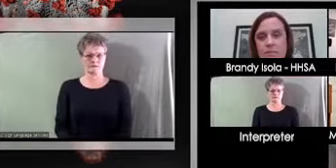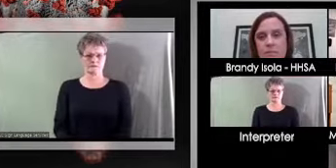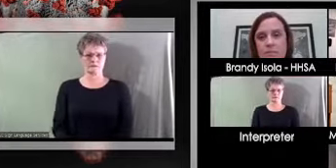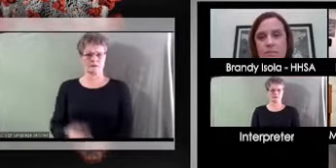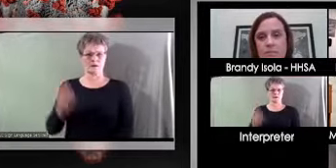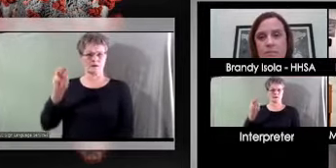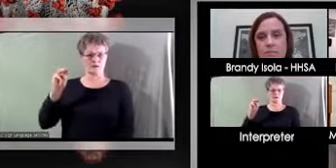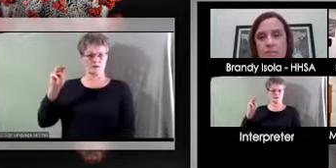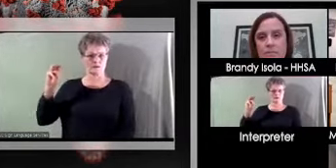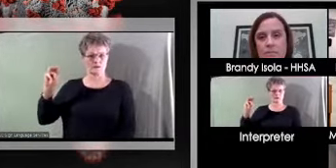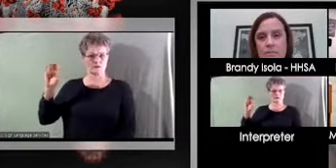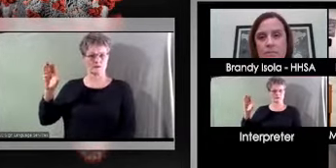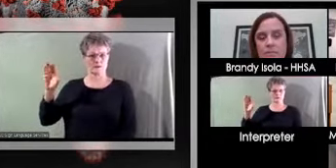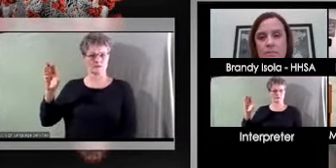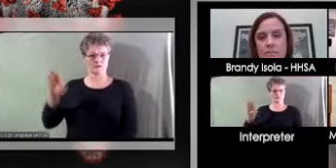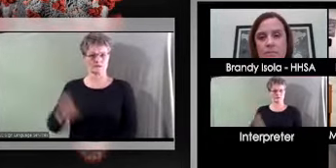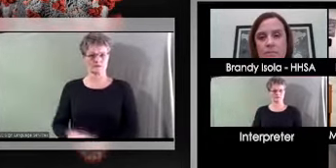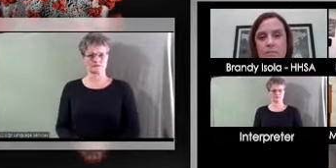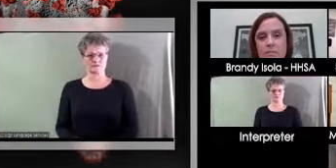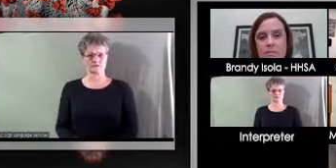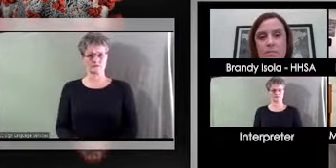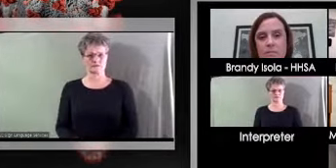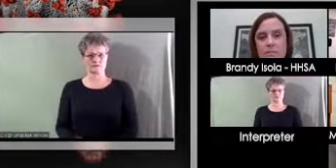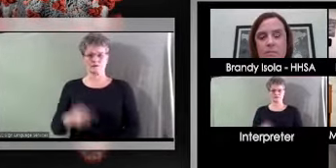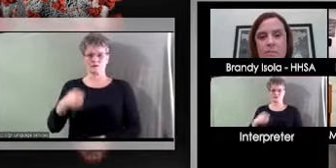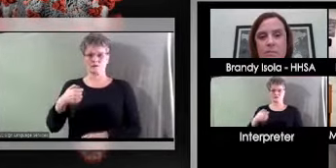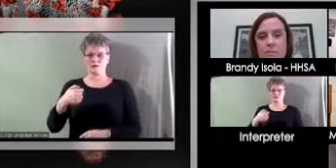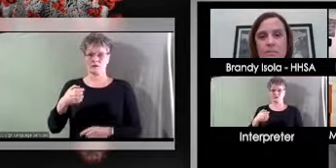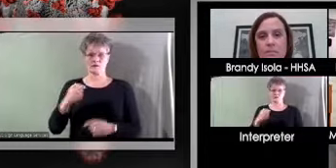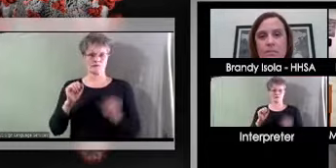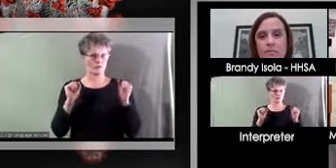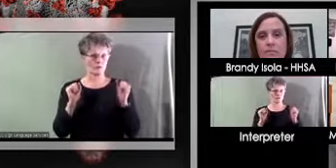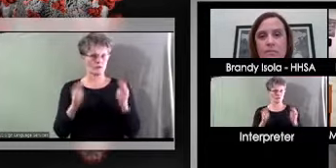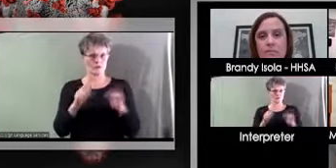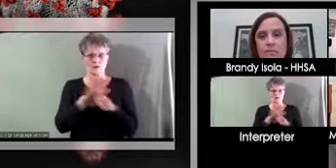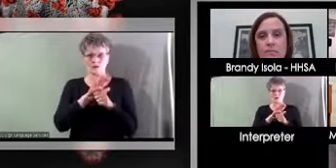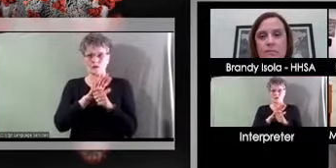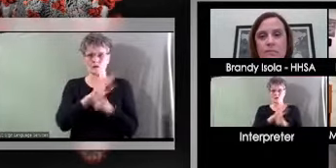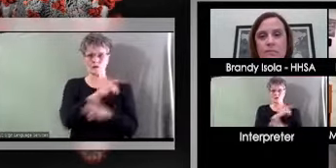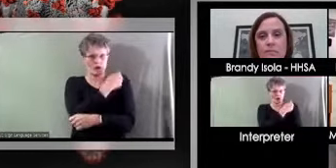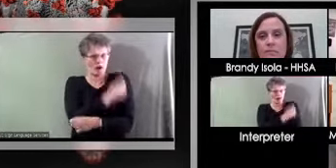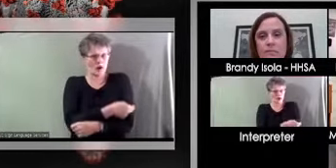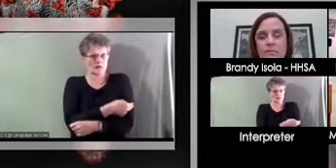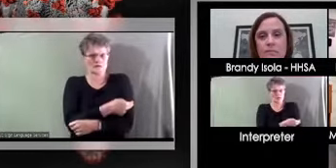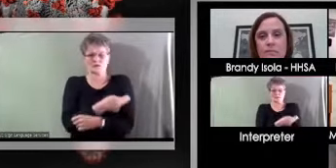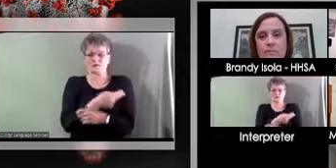along with Mayer's and SRMC. I'm sure they're doing the exact same thing we look at other areas that we can potentially